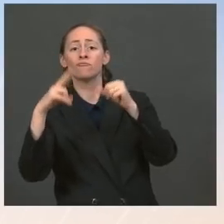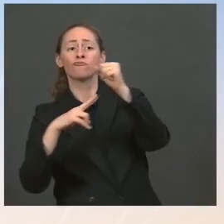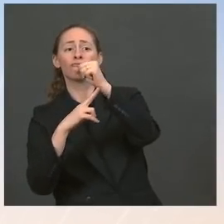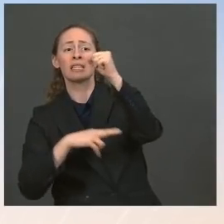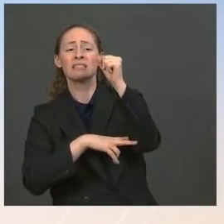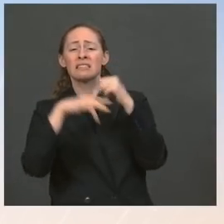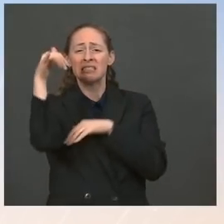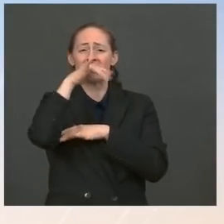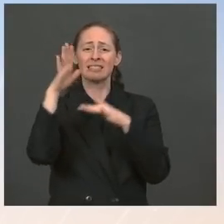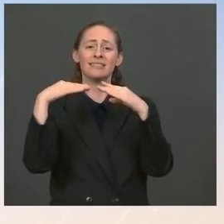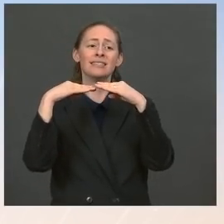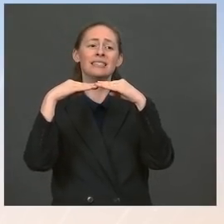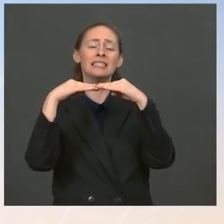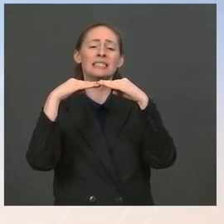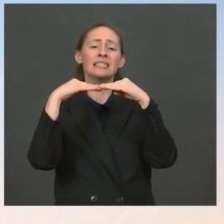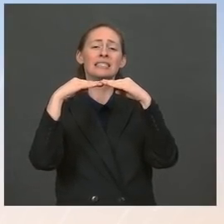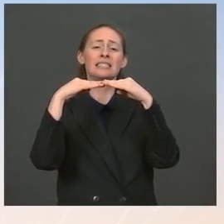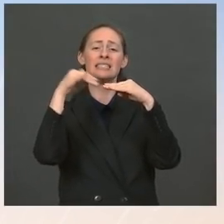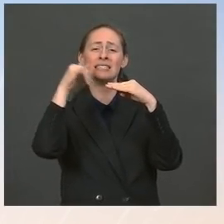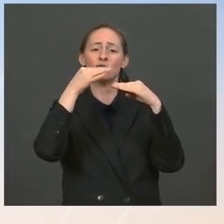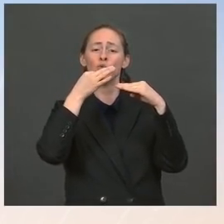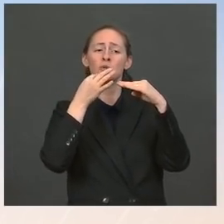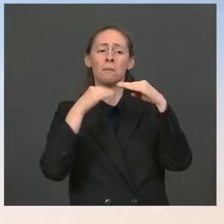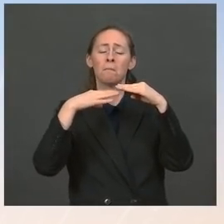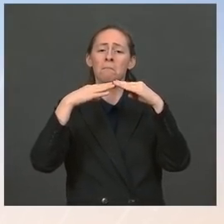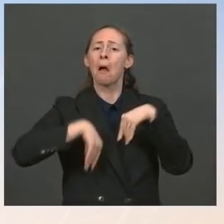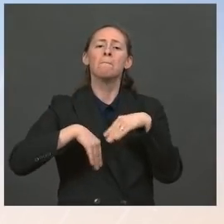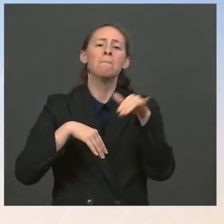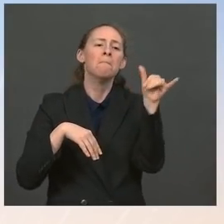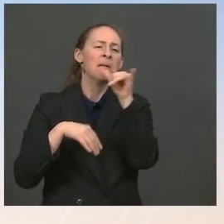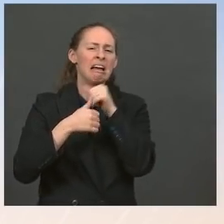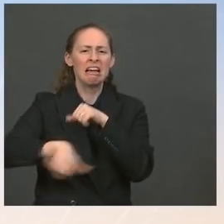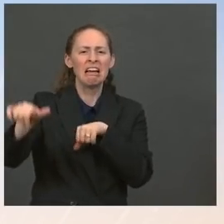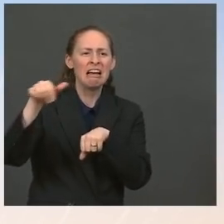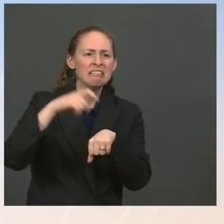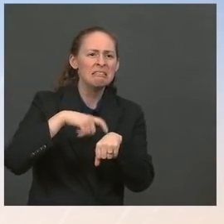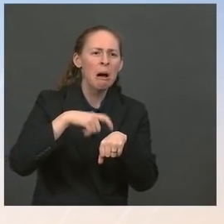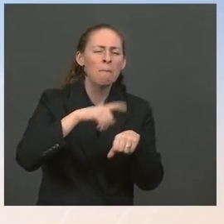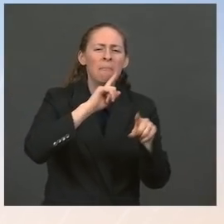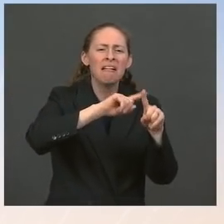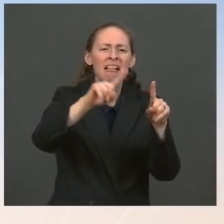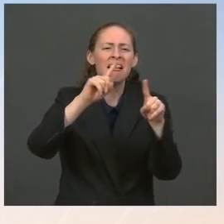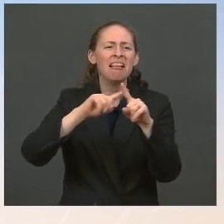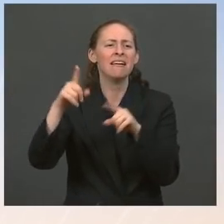century-old tunnels corroded by seawater that hundreds of thousands of people depend on every day;